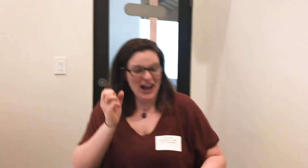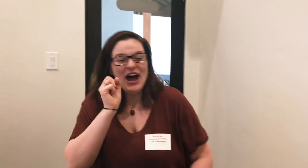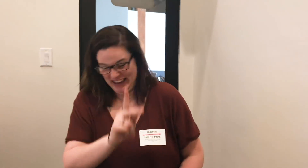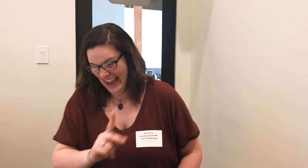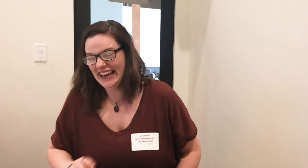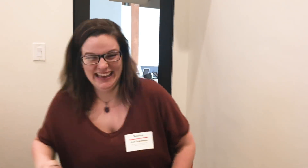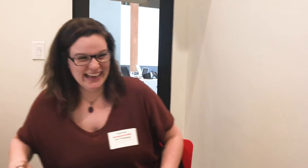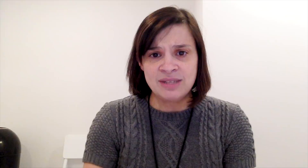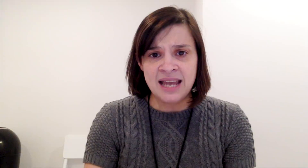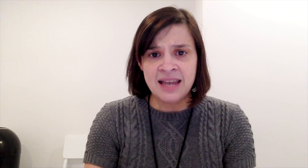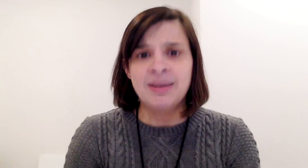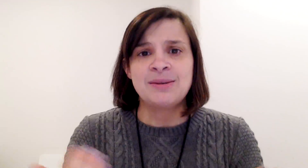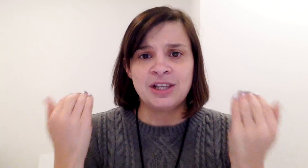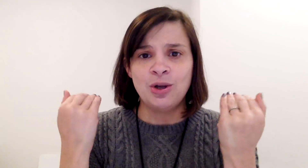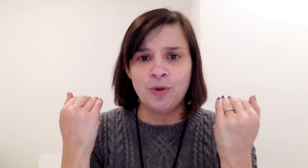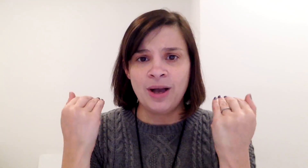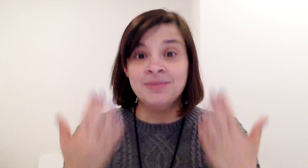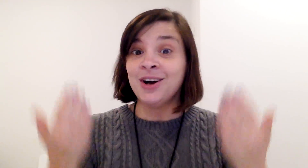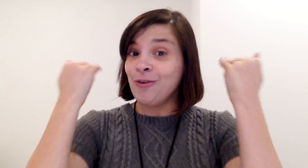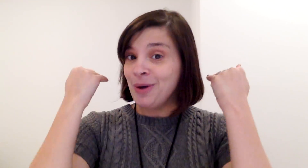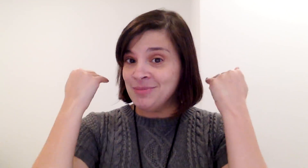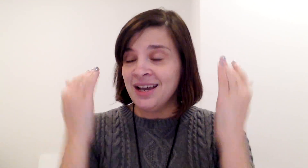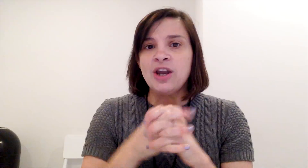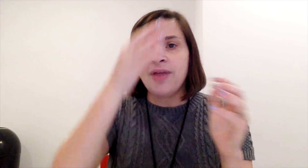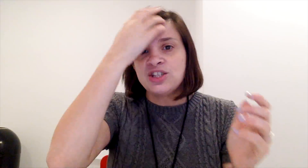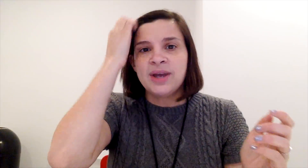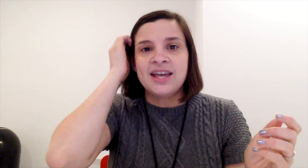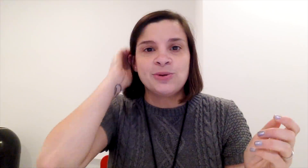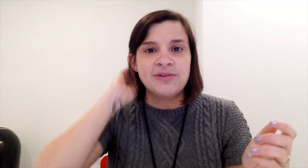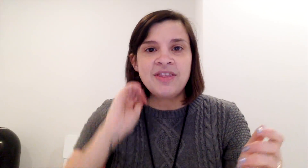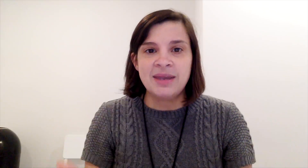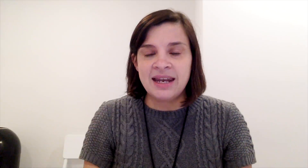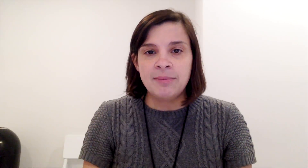I did a lot of writing things down today, because I was a little overwhelmed, overwhelmed. I know that's okay, sort of, at the beginning,